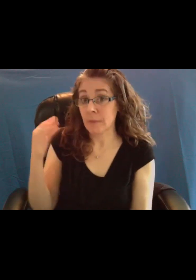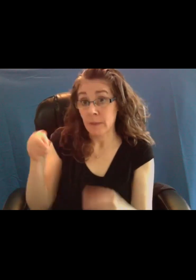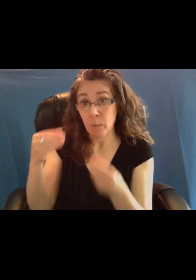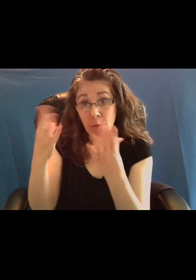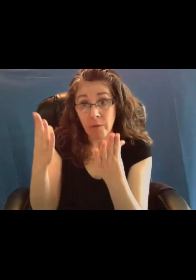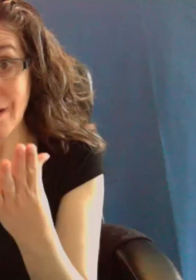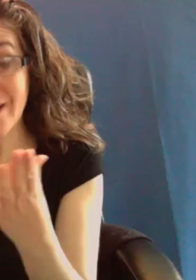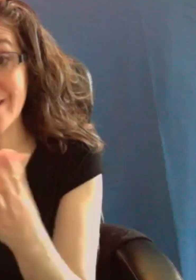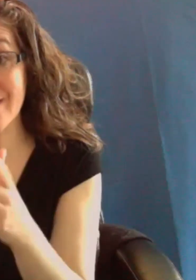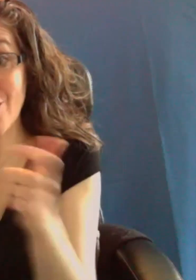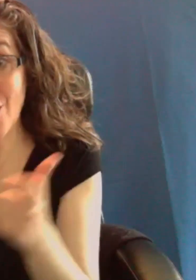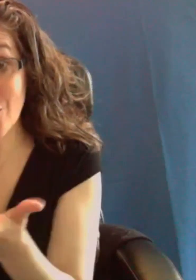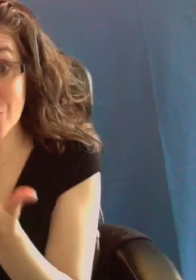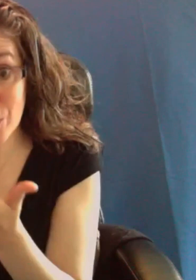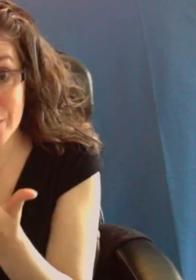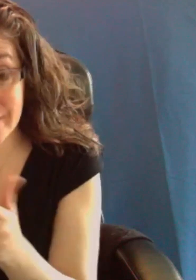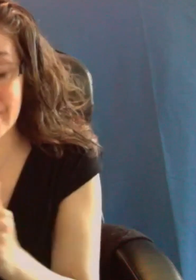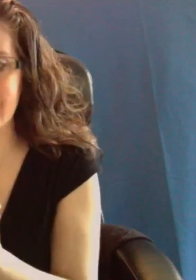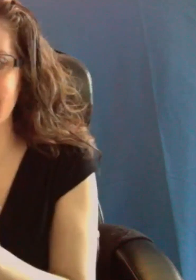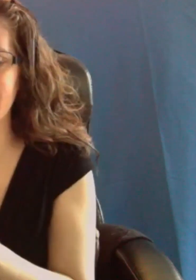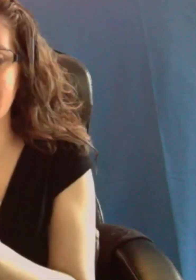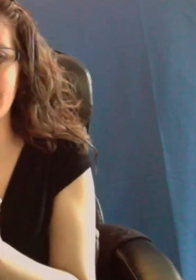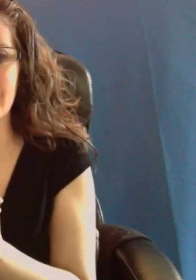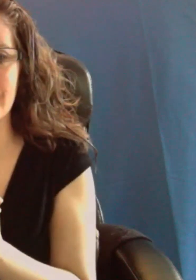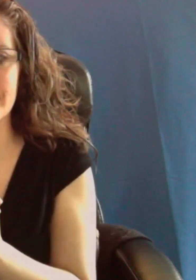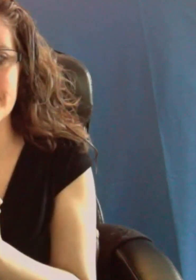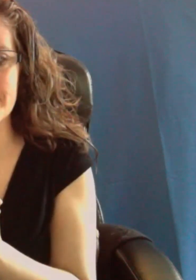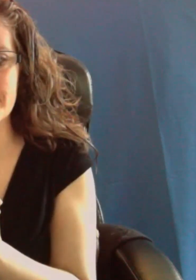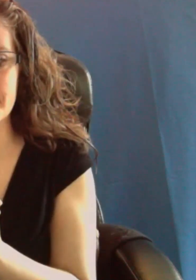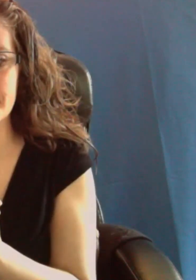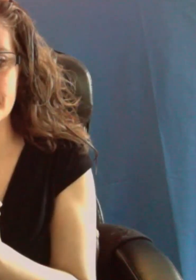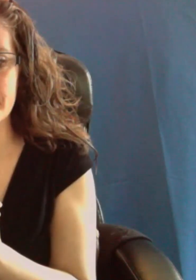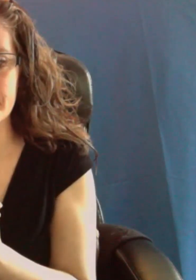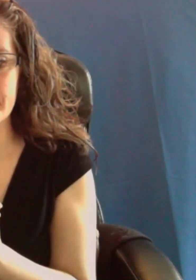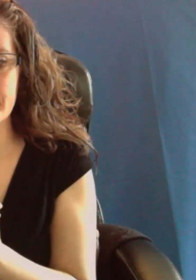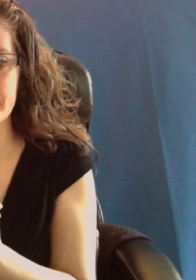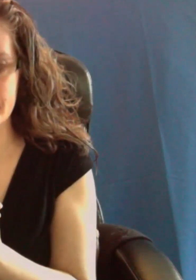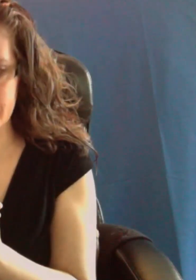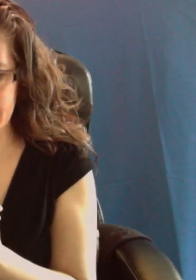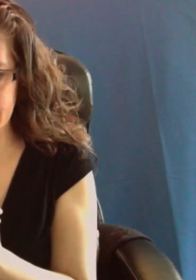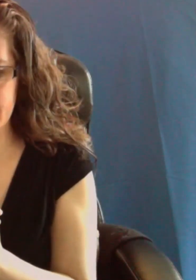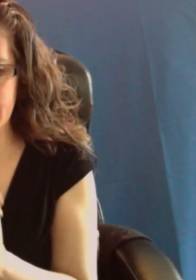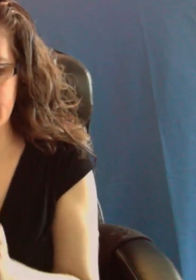print, they were also told that there needed to be, large print